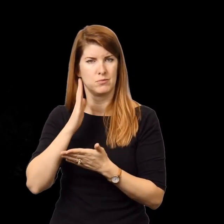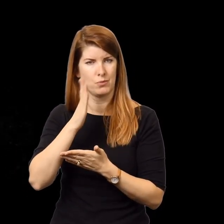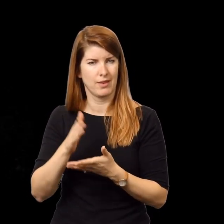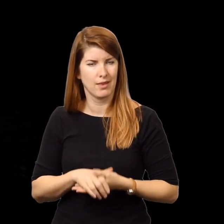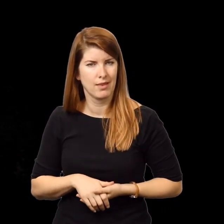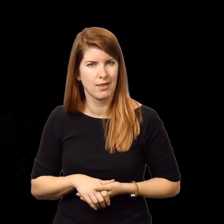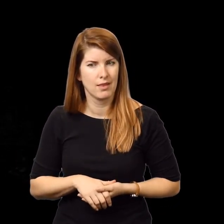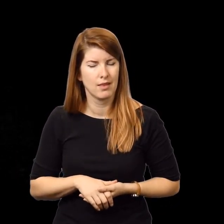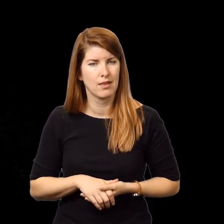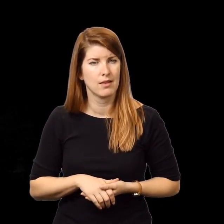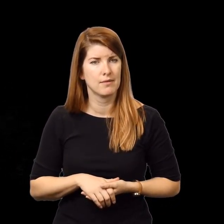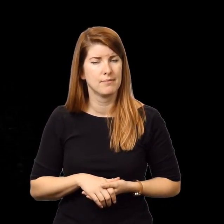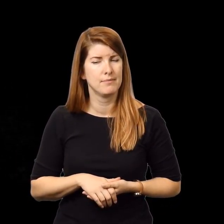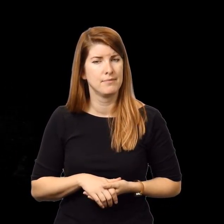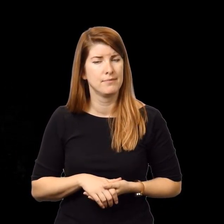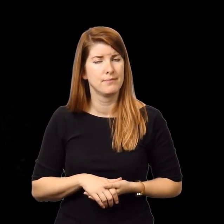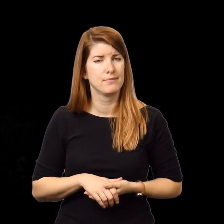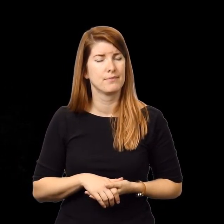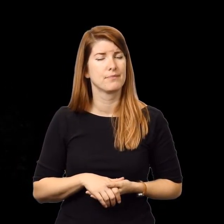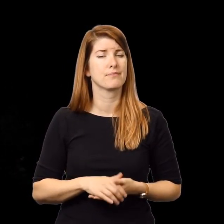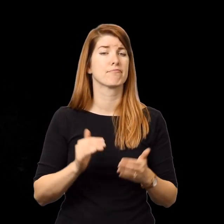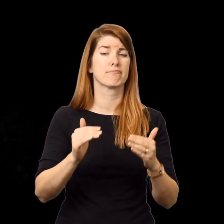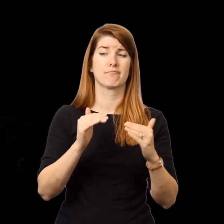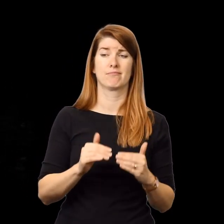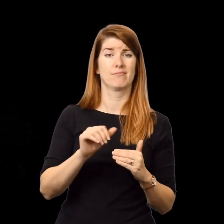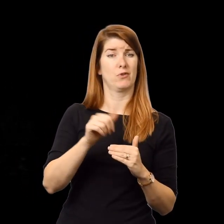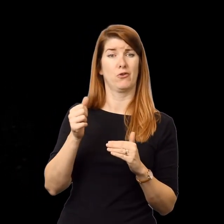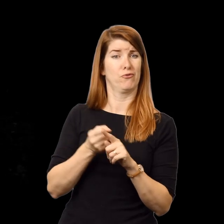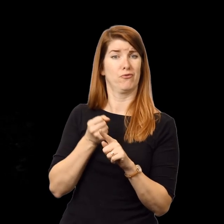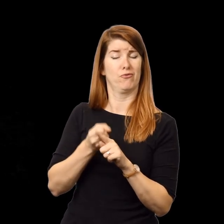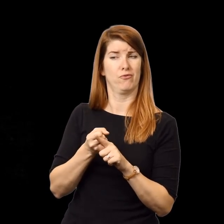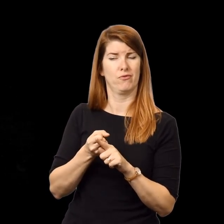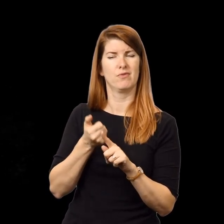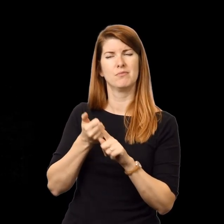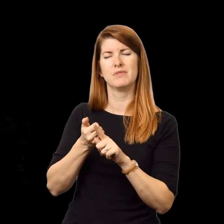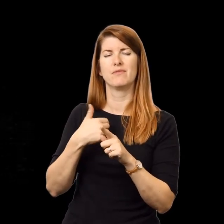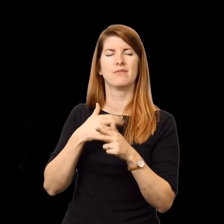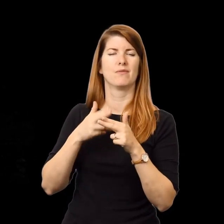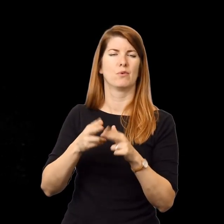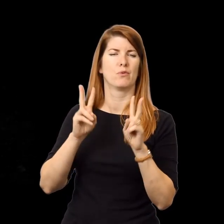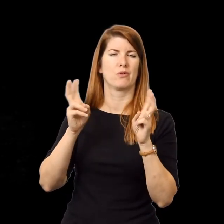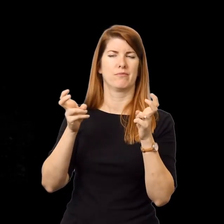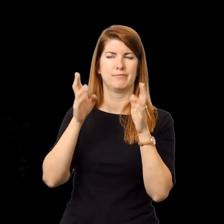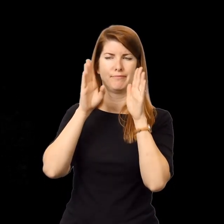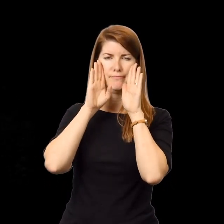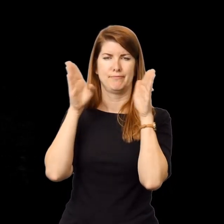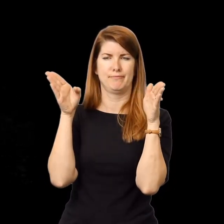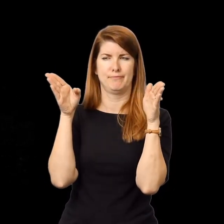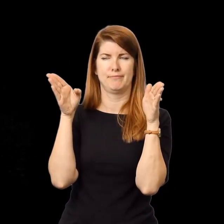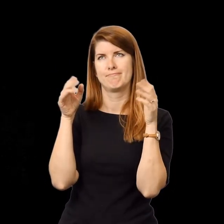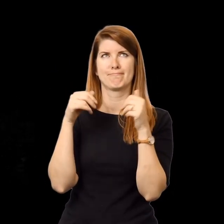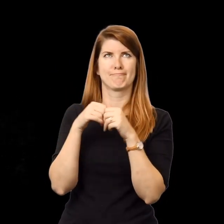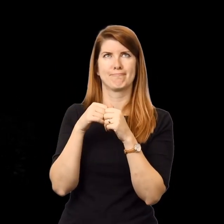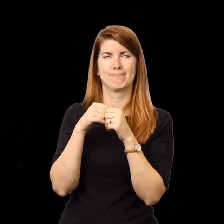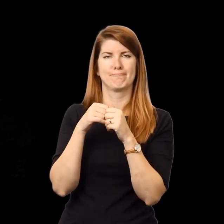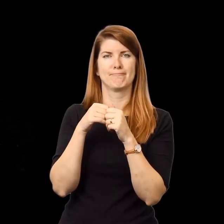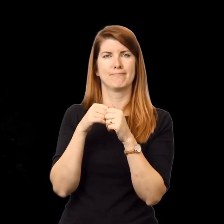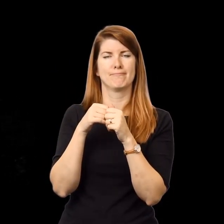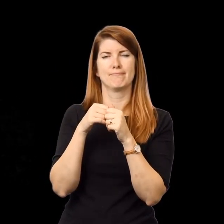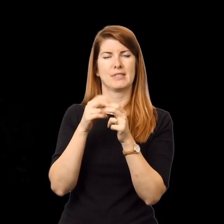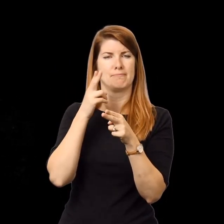Another consequence is that they have a very narrow what's called a window of tolerance.